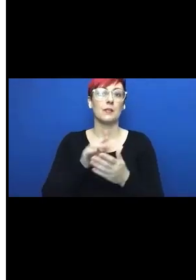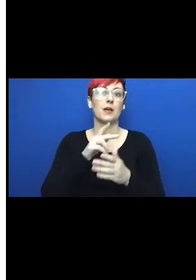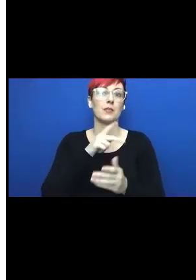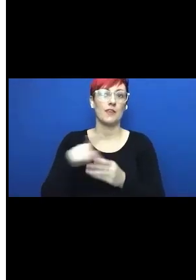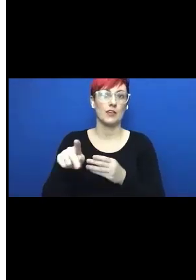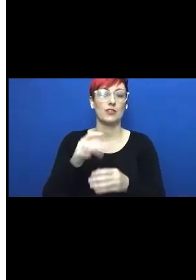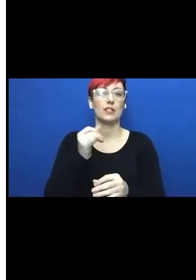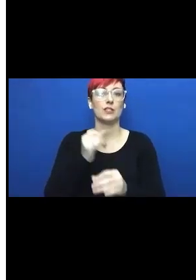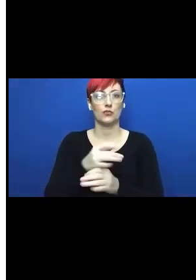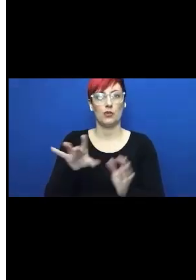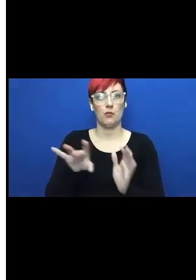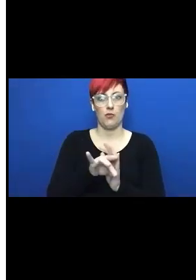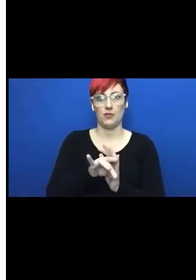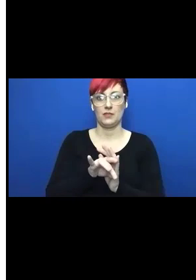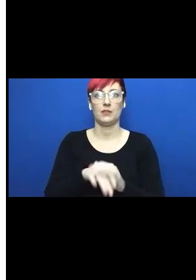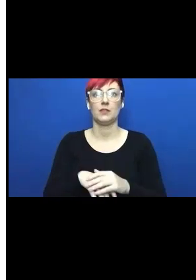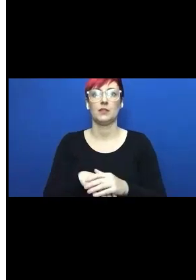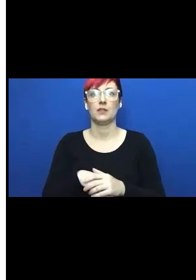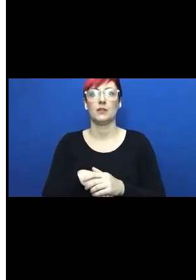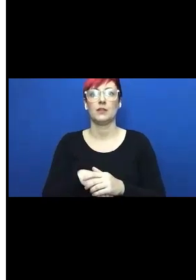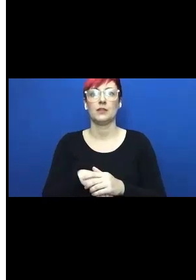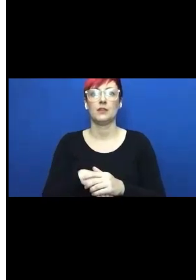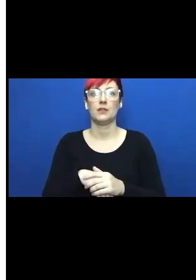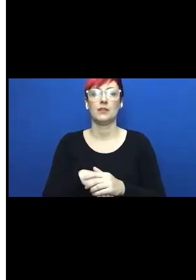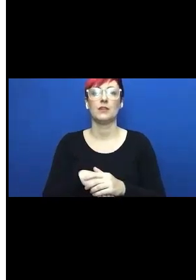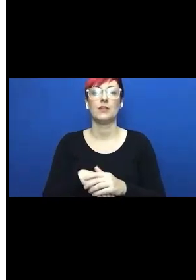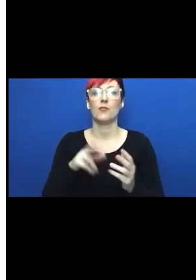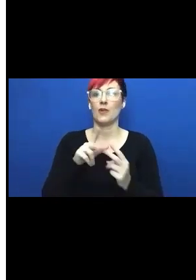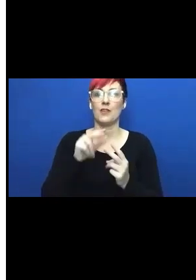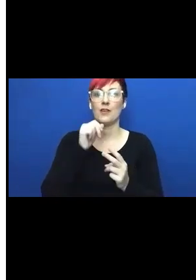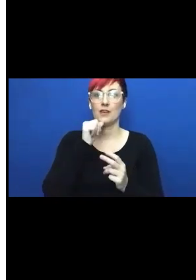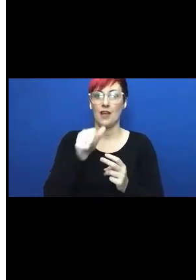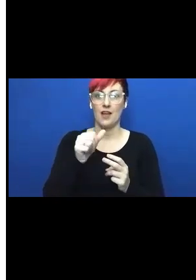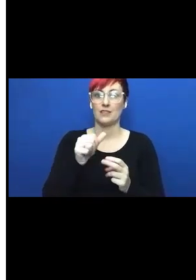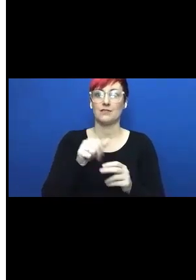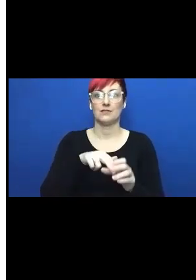whether or not remuneration is received